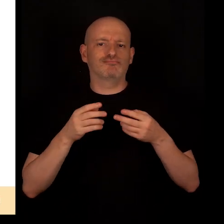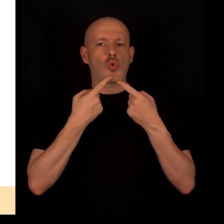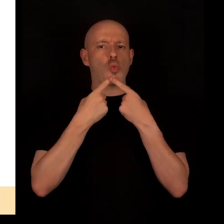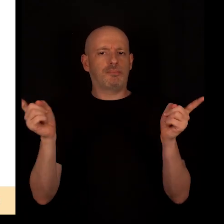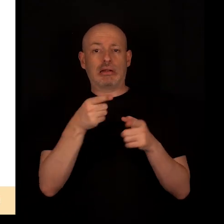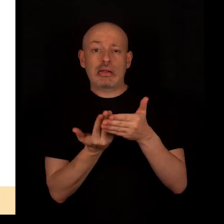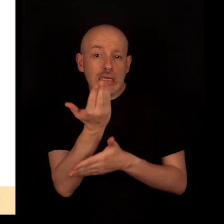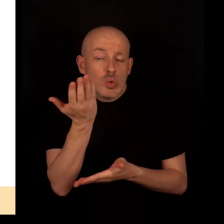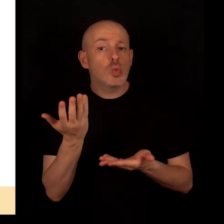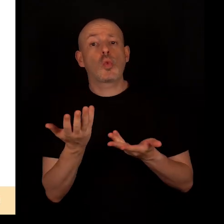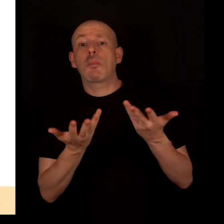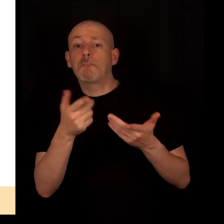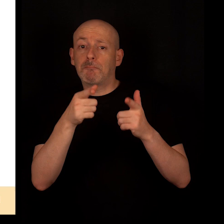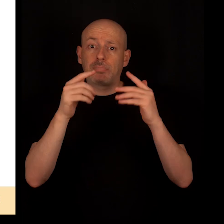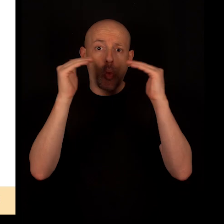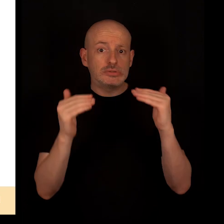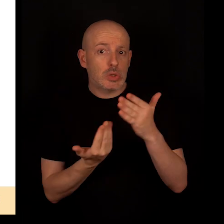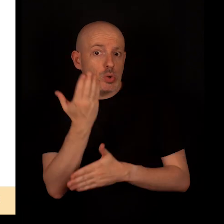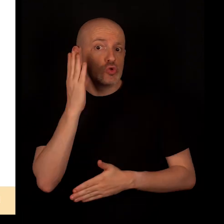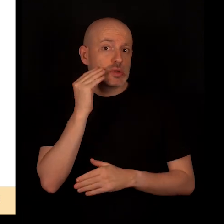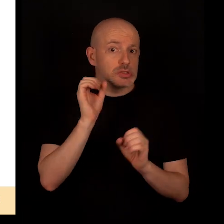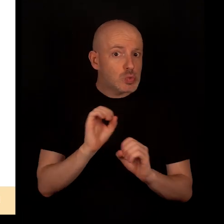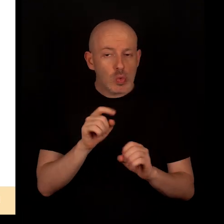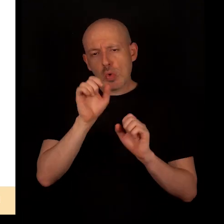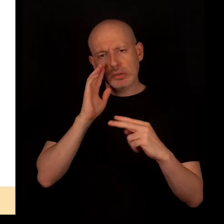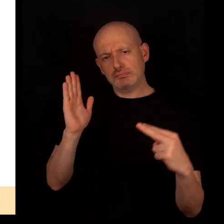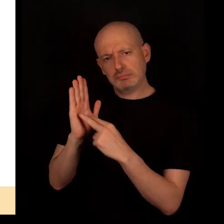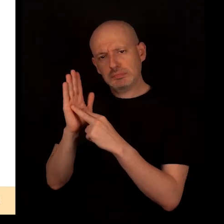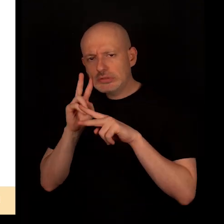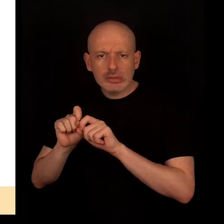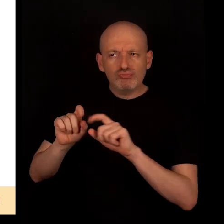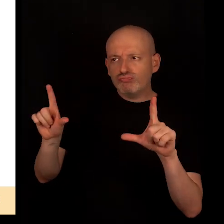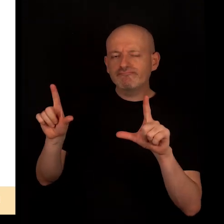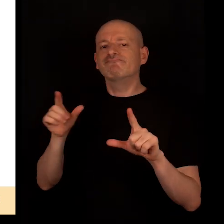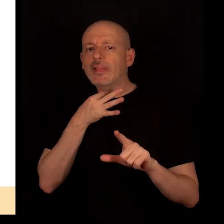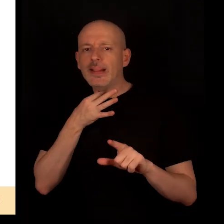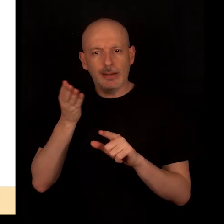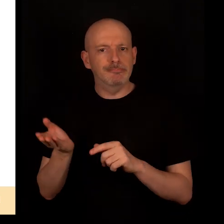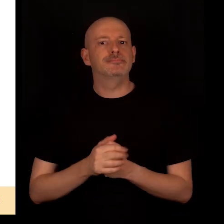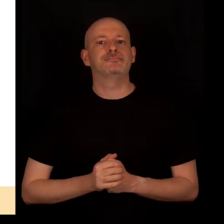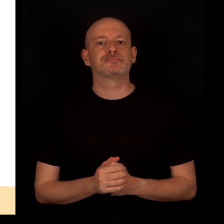If you're new to this, if your organisation is quite new and not experienced, you can have a look.